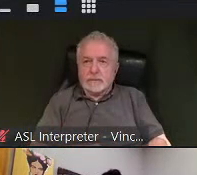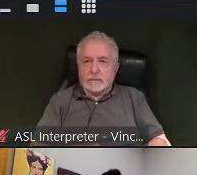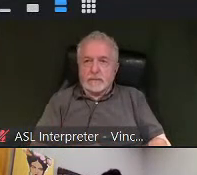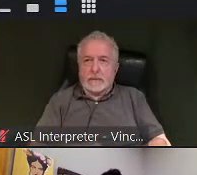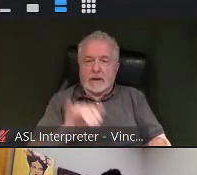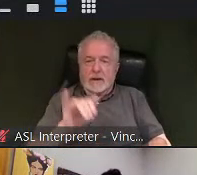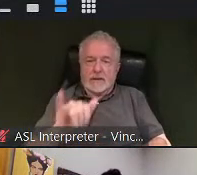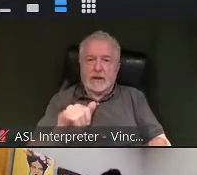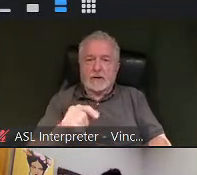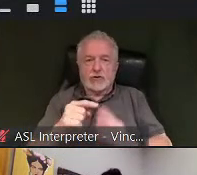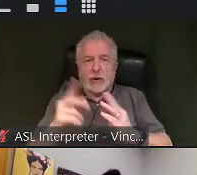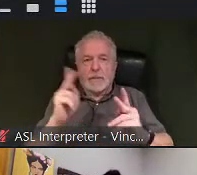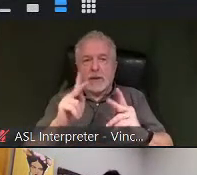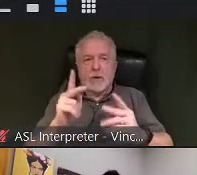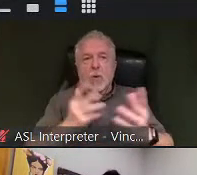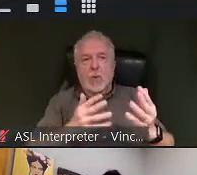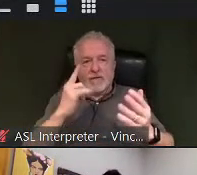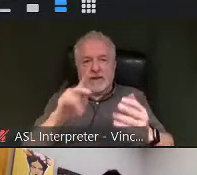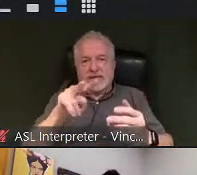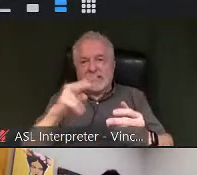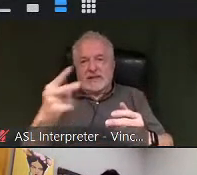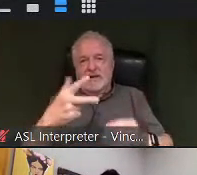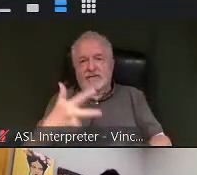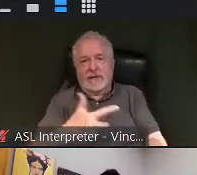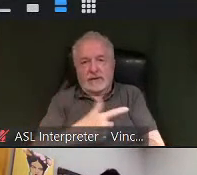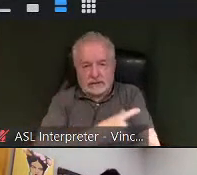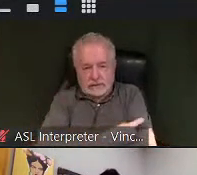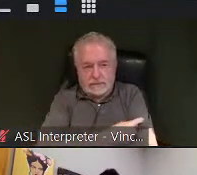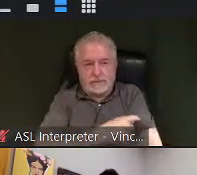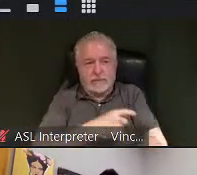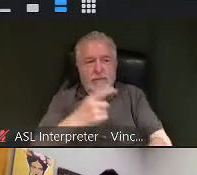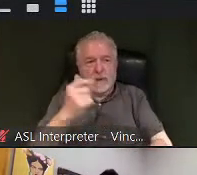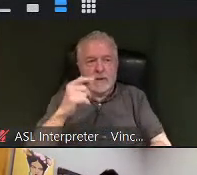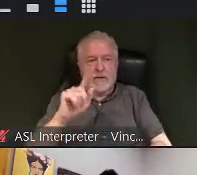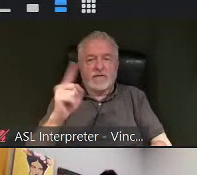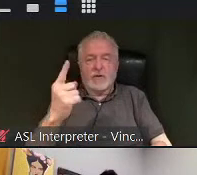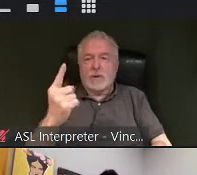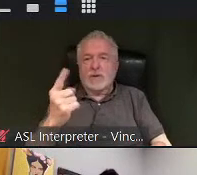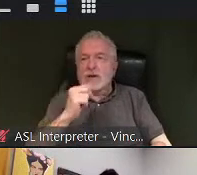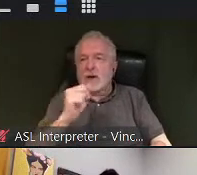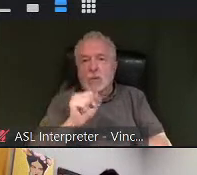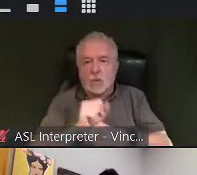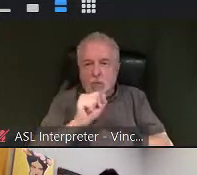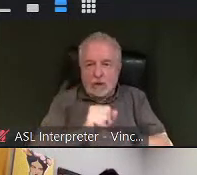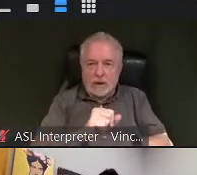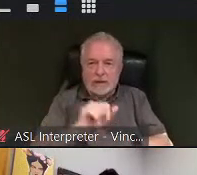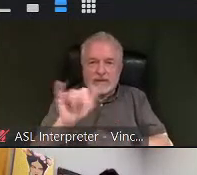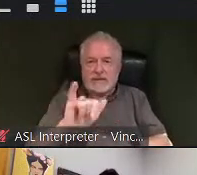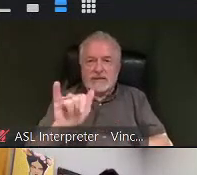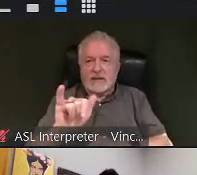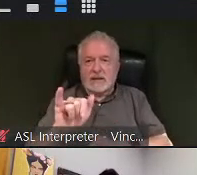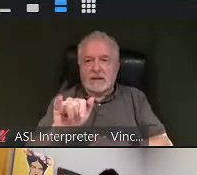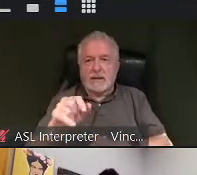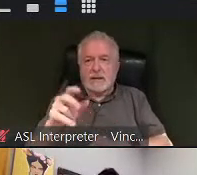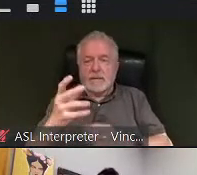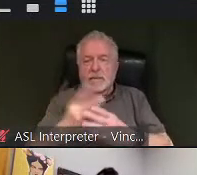There's still a lot of people waiting for the second vaccine because the first one doesn't work the same as if you to get both of the vaccines.